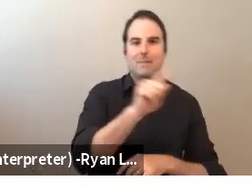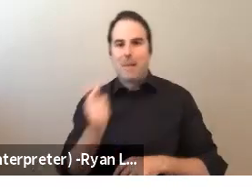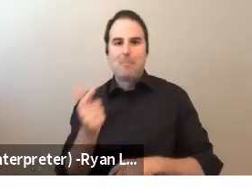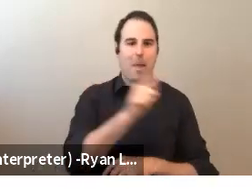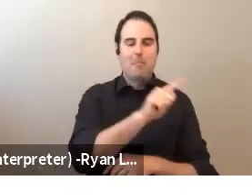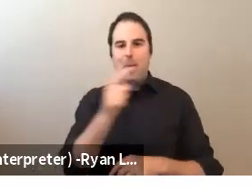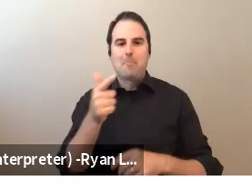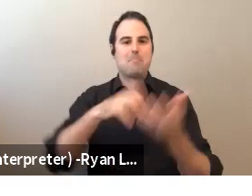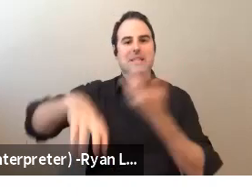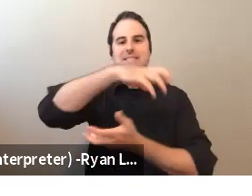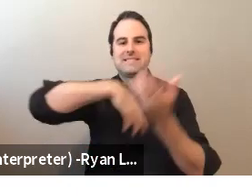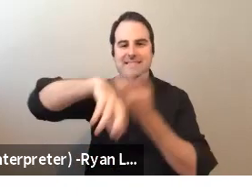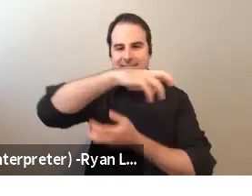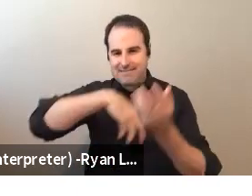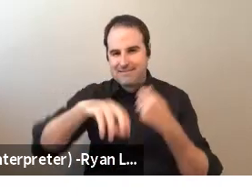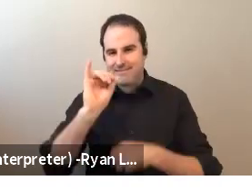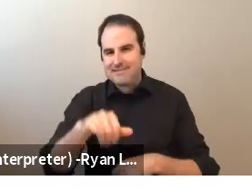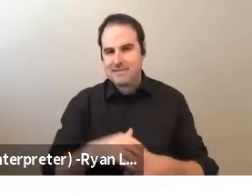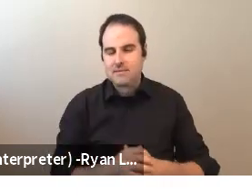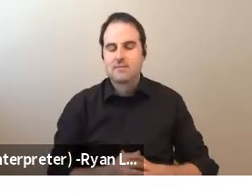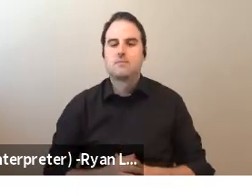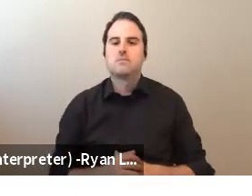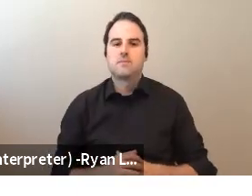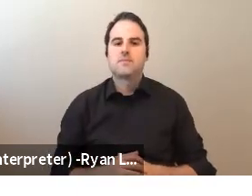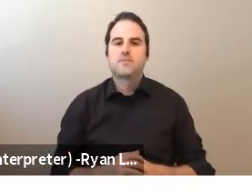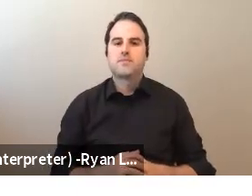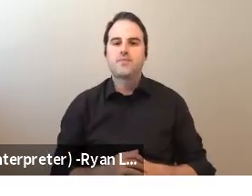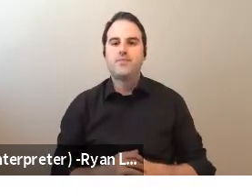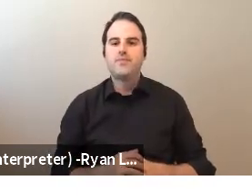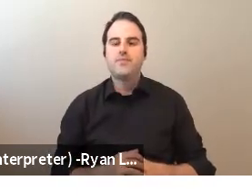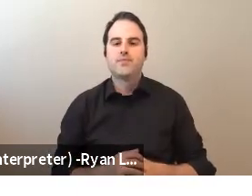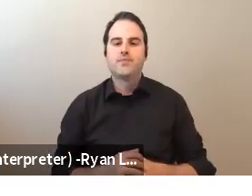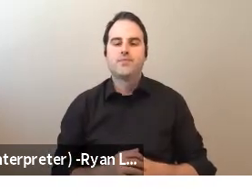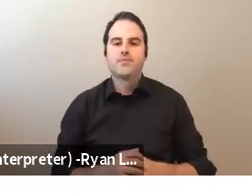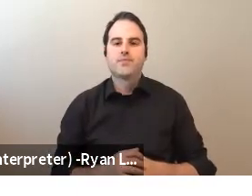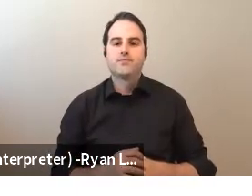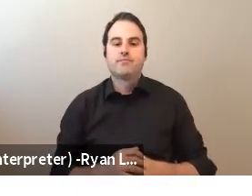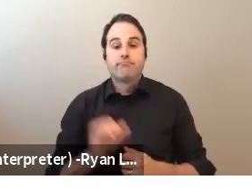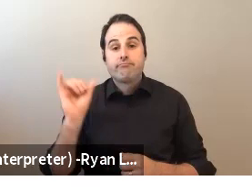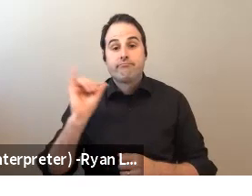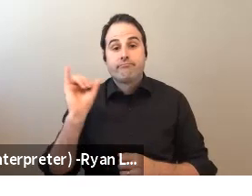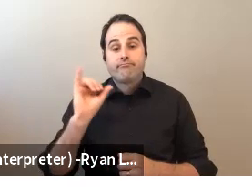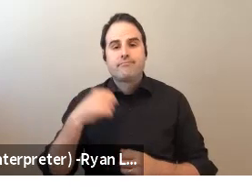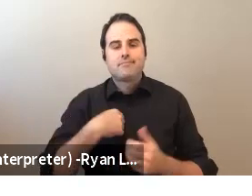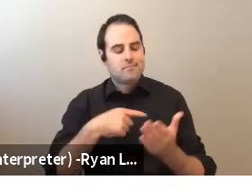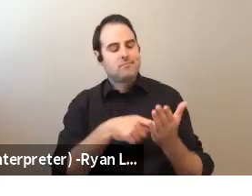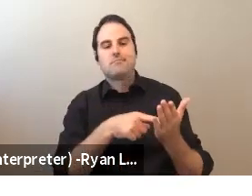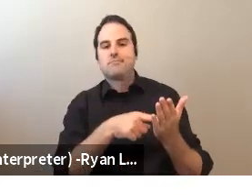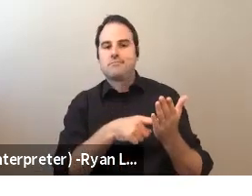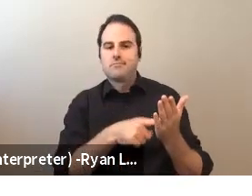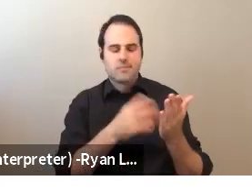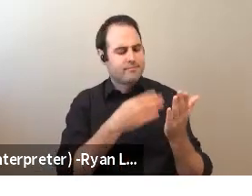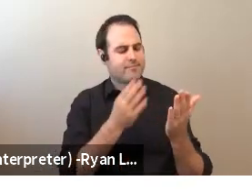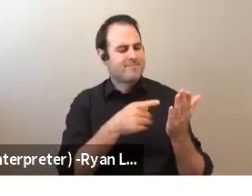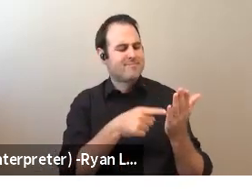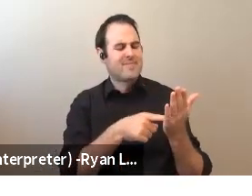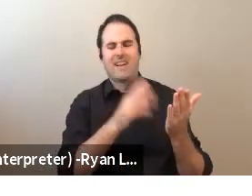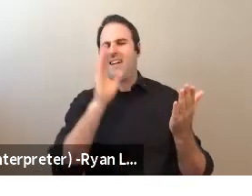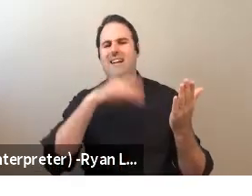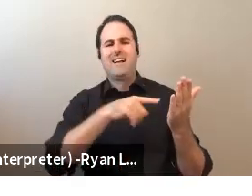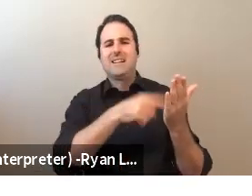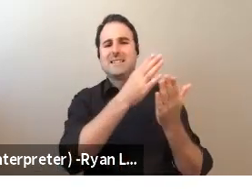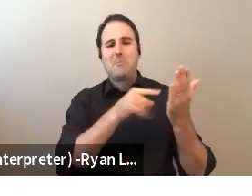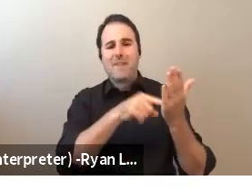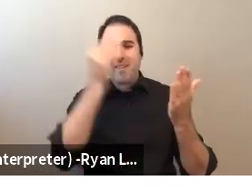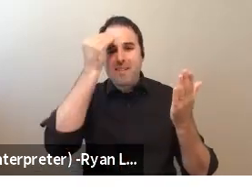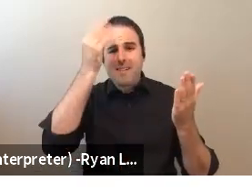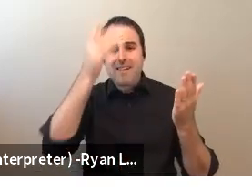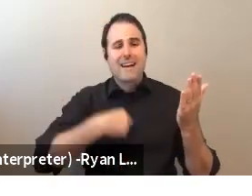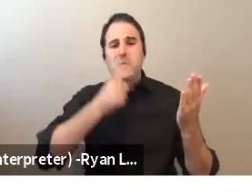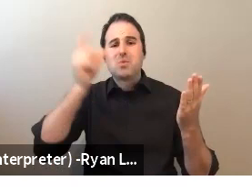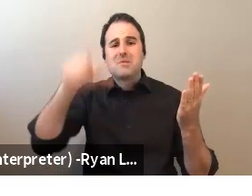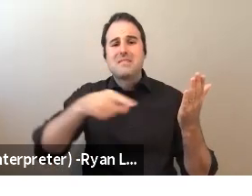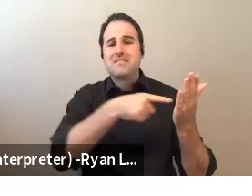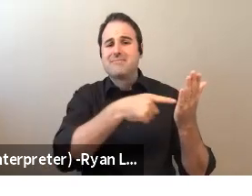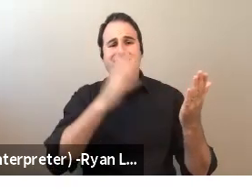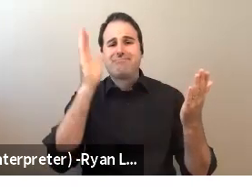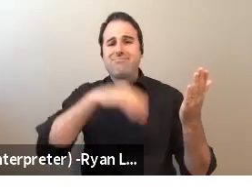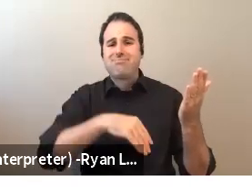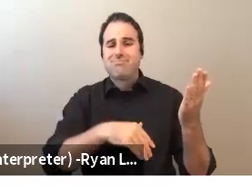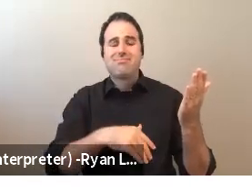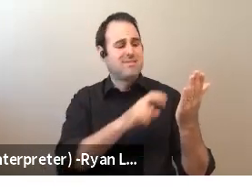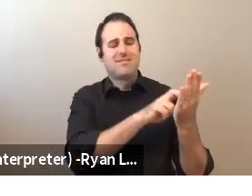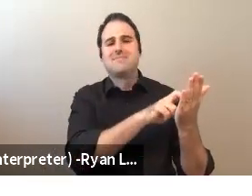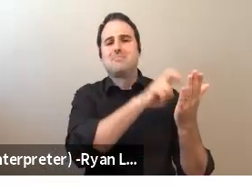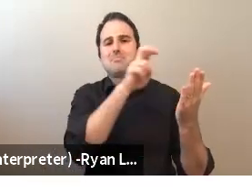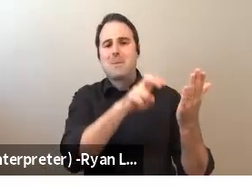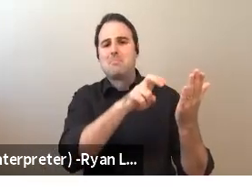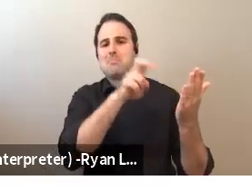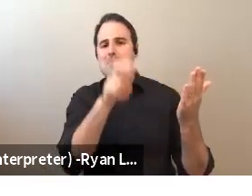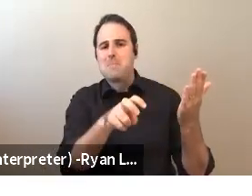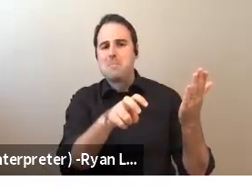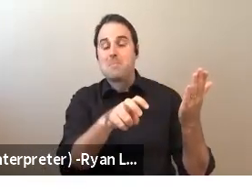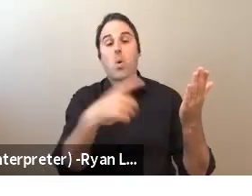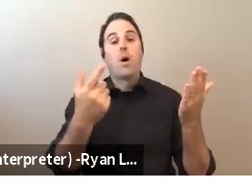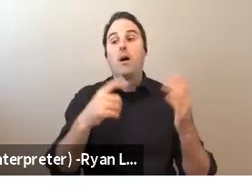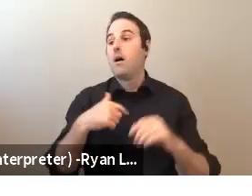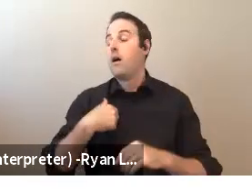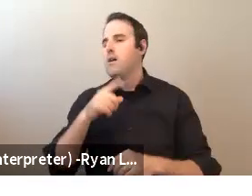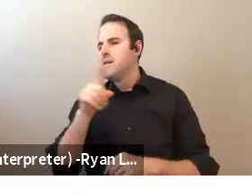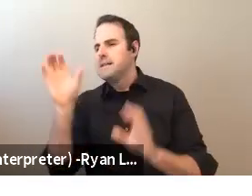Sally Potter: But I also started realizing that you know some of this stuff in here. It's just not appropriate. We don't need. We don't need it. I don't need it. And I was finding lots of other supplemental articles, videos,